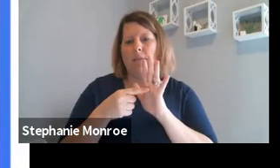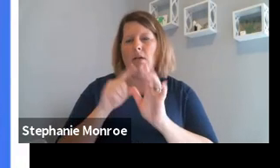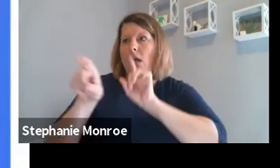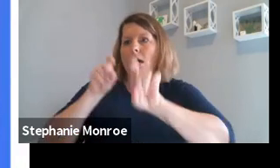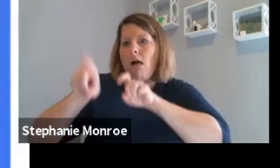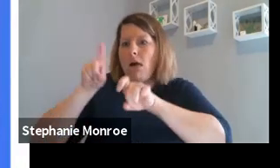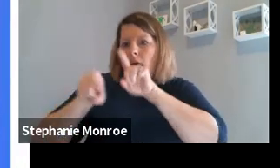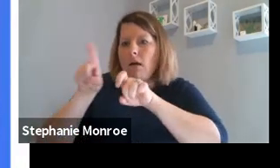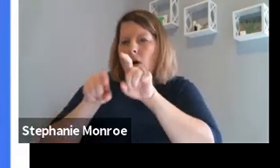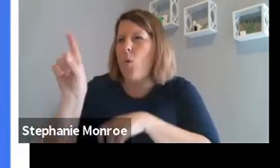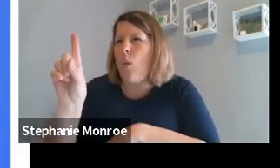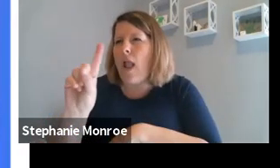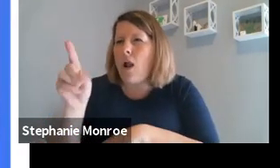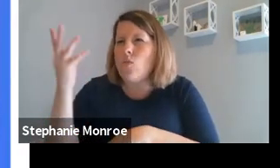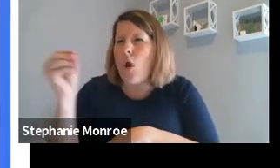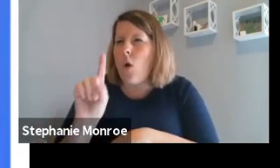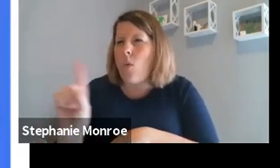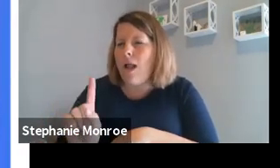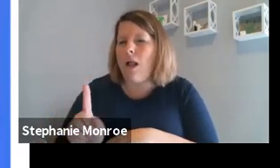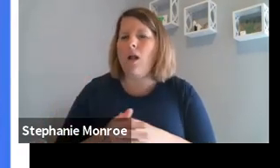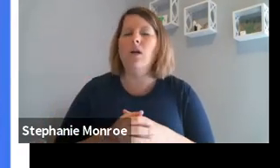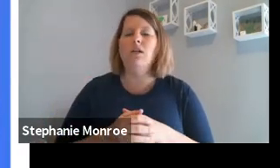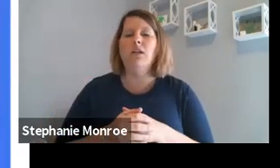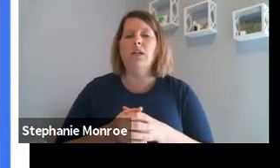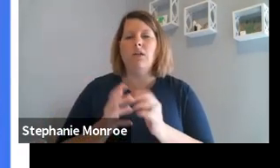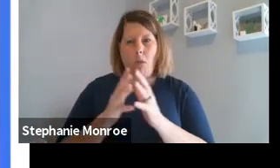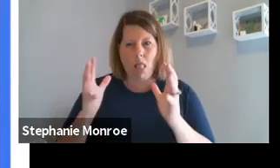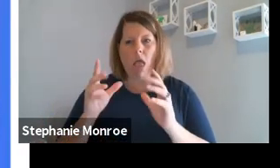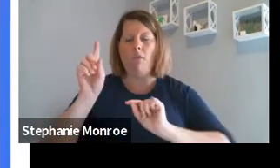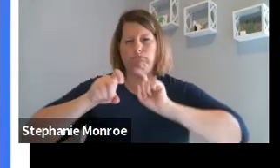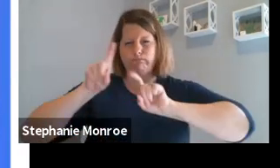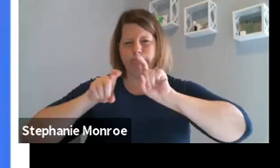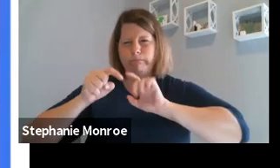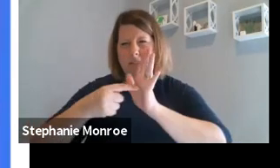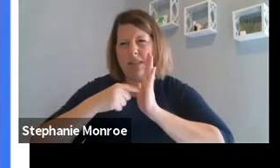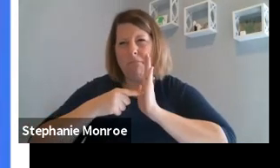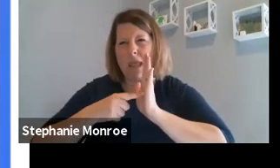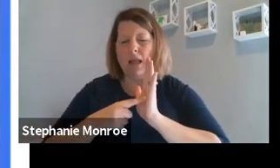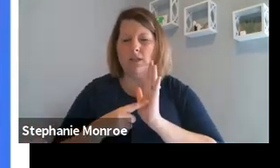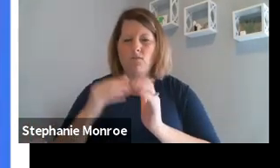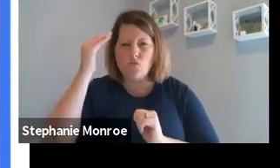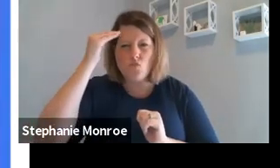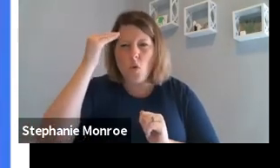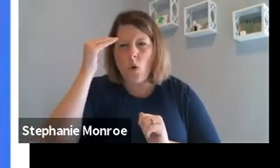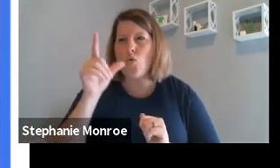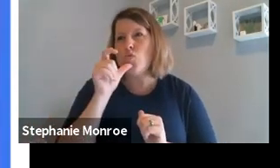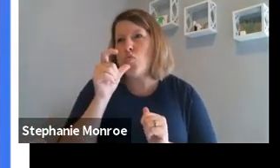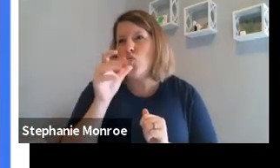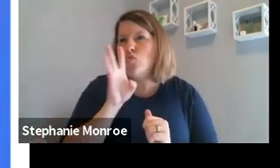about the whereabouts of the victim, excessive demands in terms of knowing who the victim is speaking to,